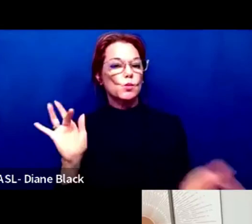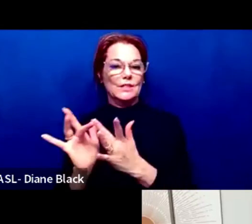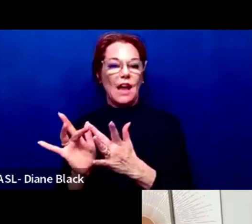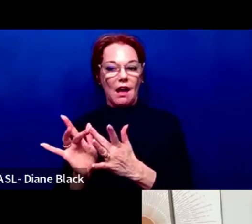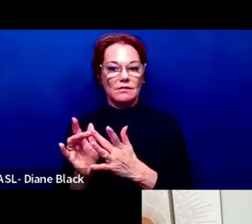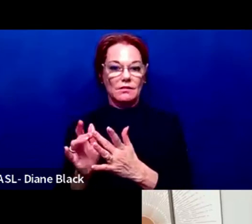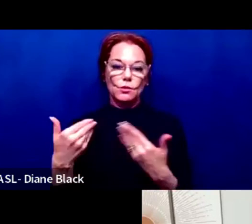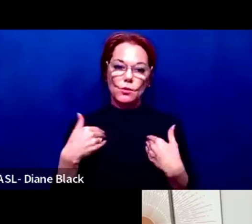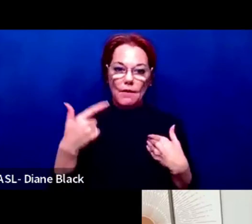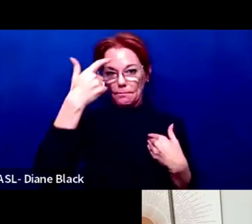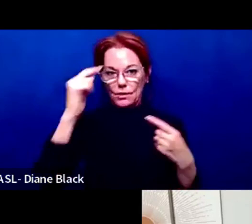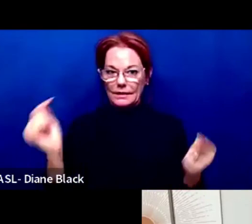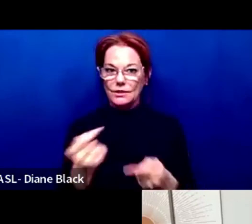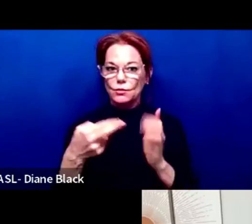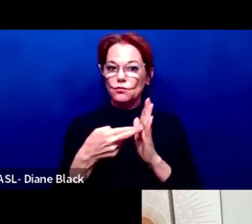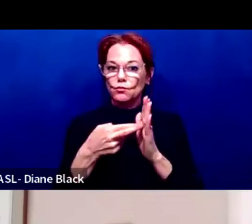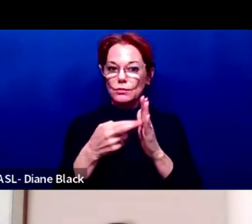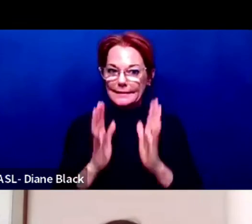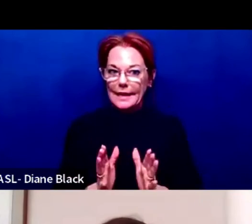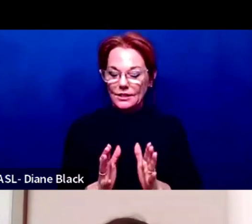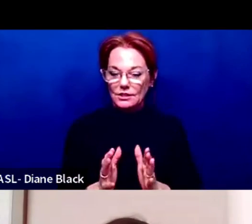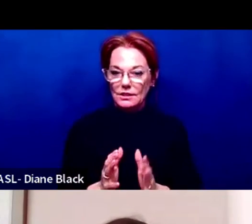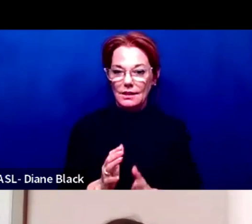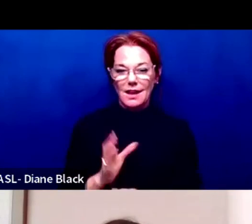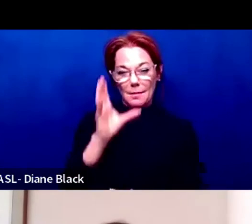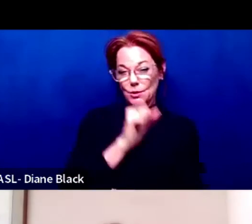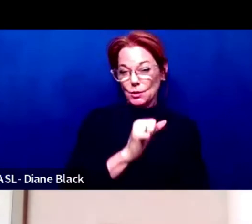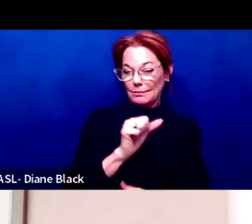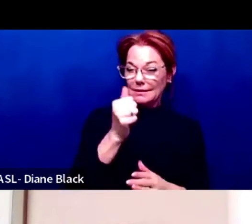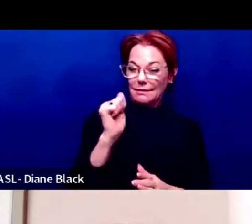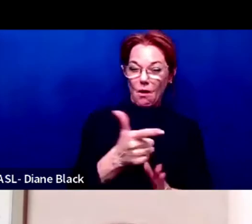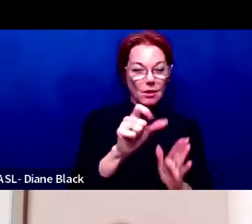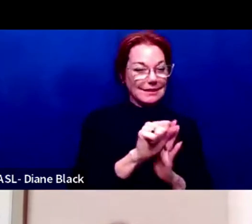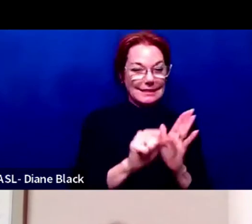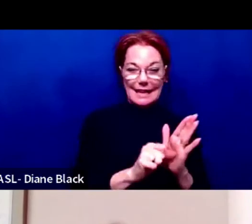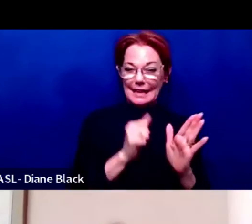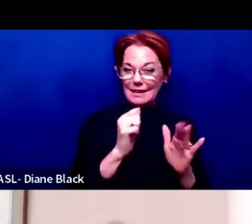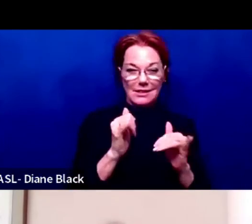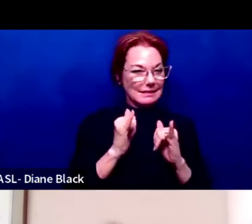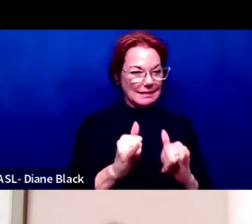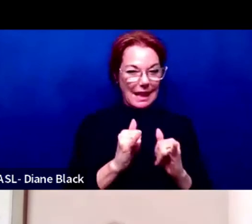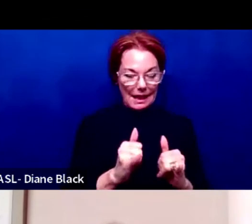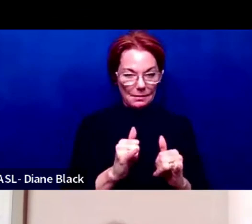representation. And I'm guessing that's not always the case in every state. So I think that that was important.